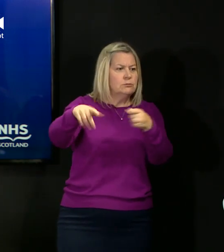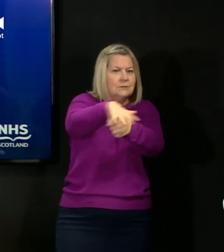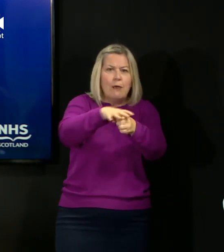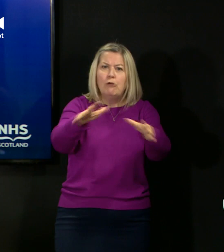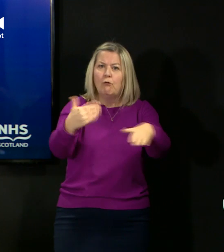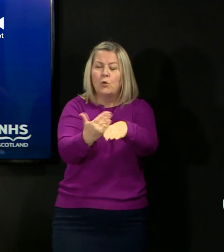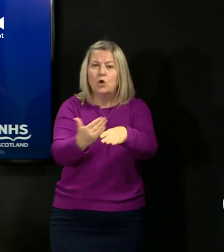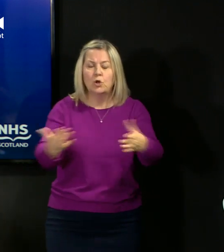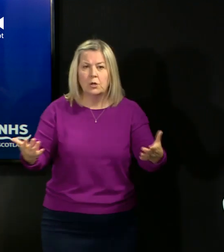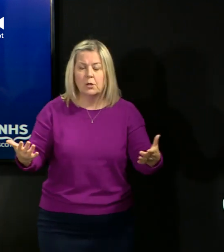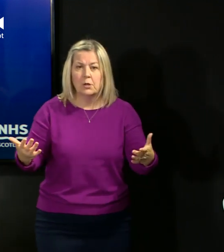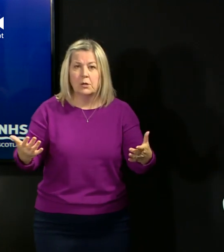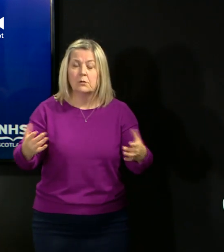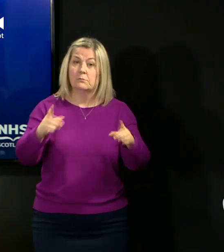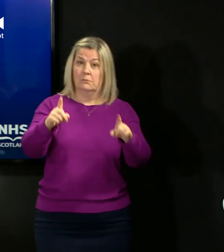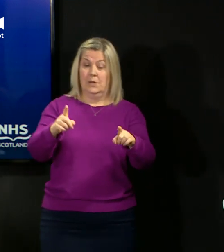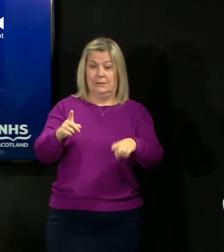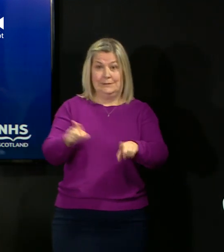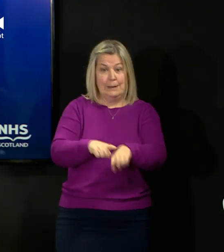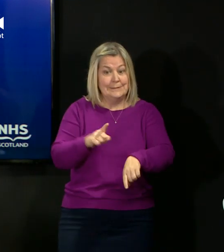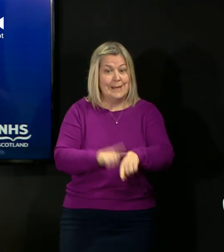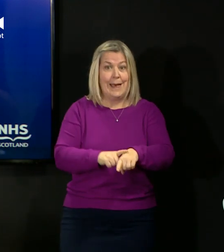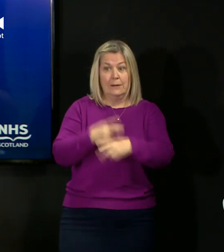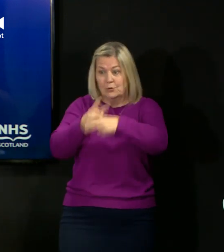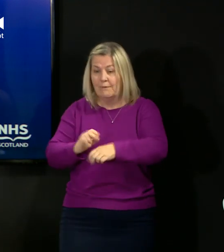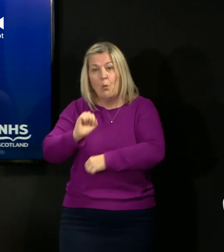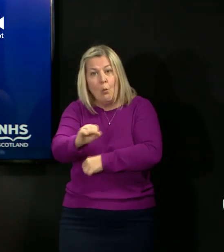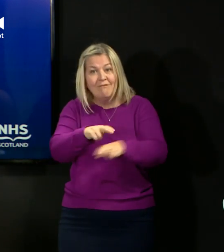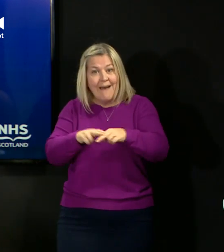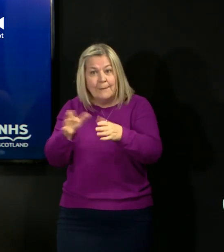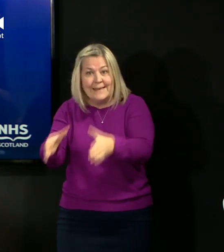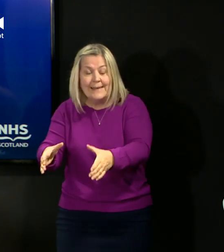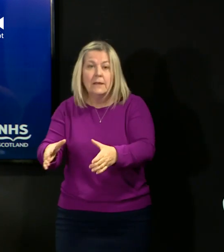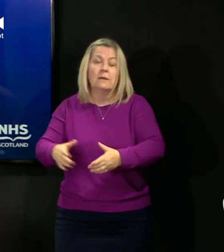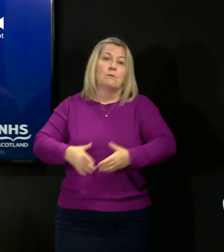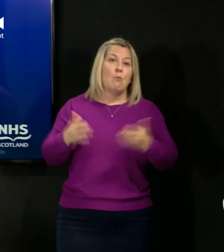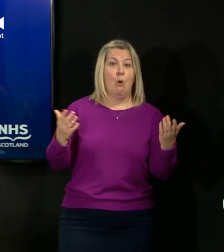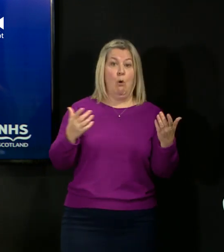same time, you are caring for your own family, you may be personally affected by